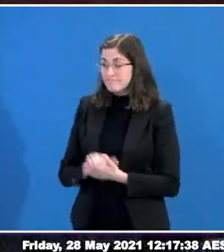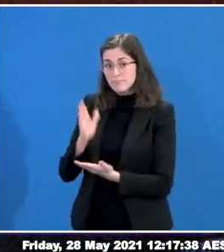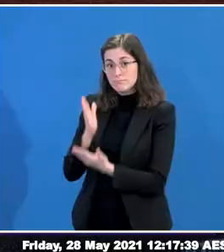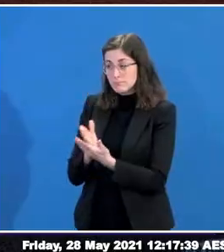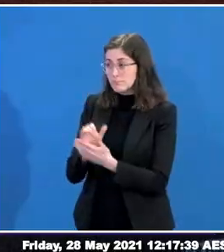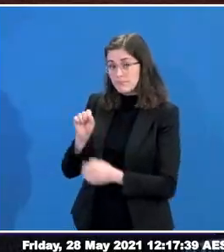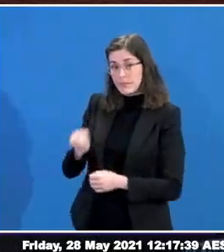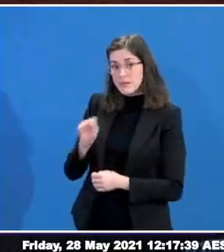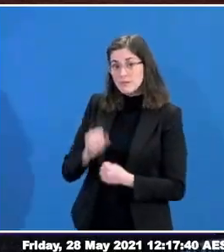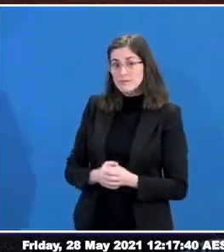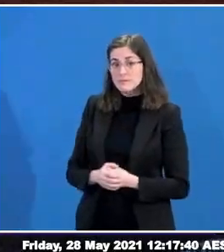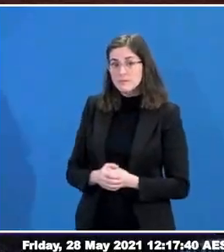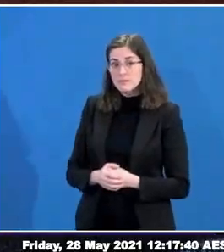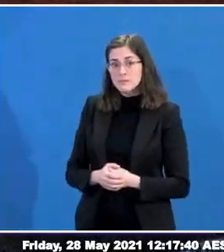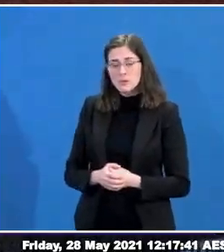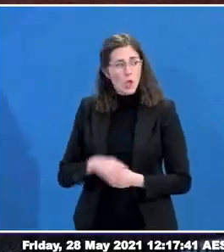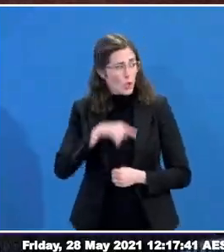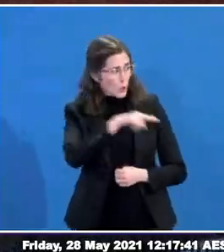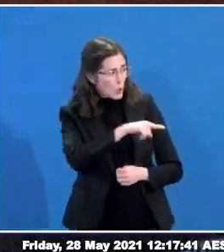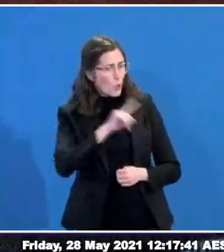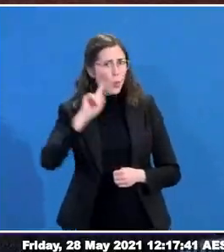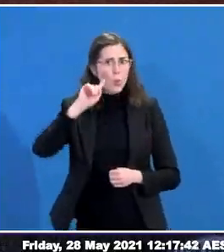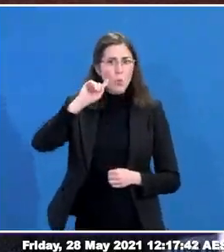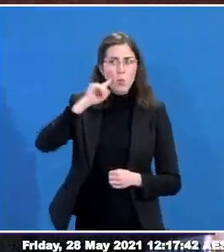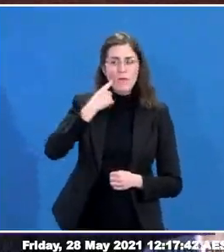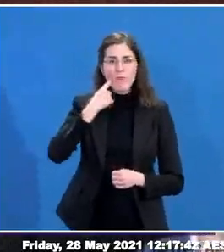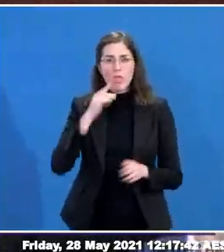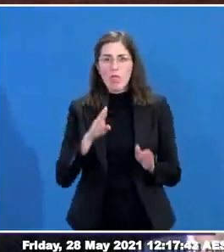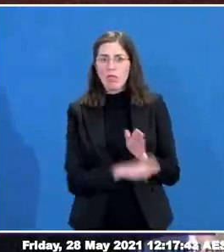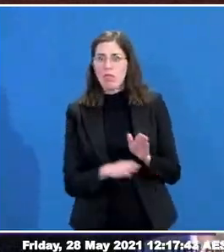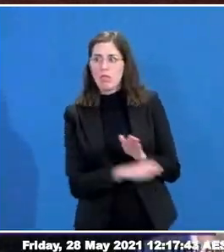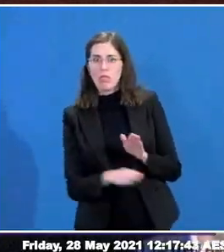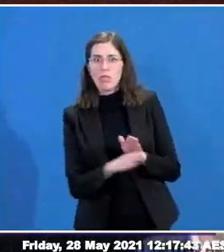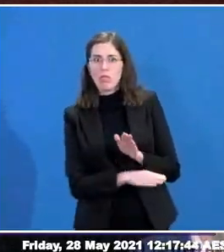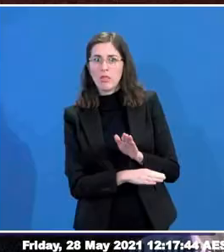Were you holding anything back by referring to matters such as